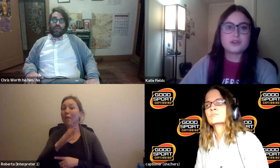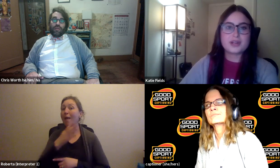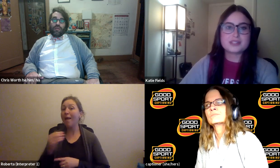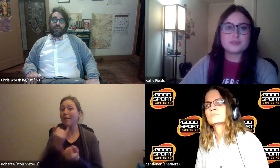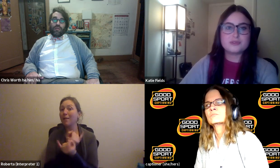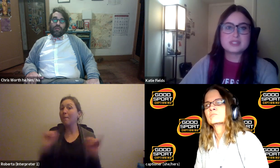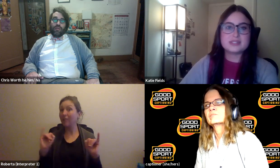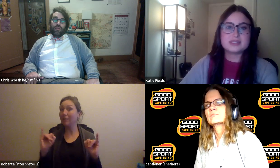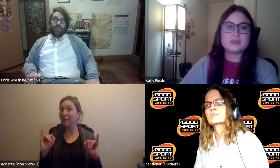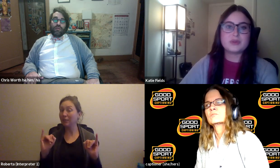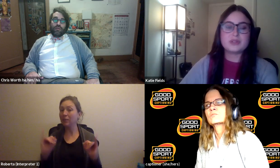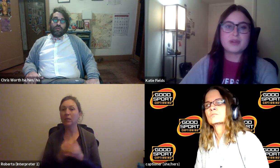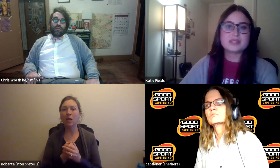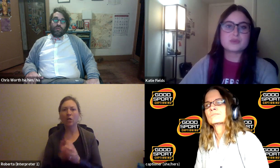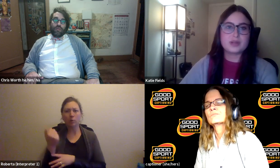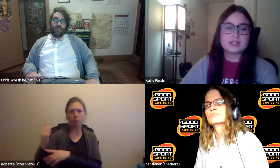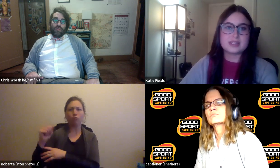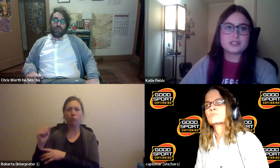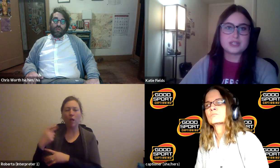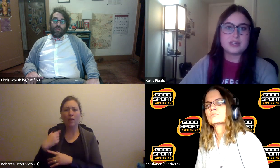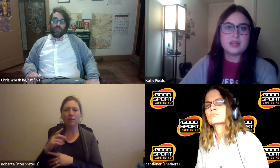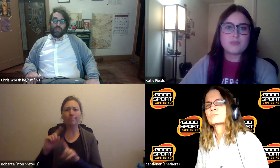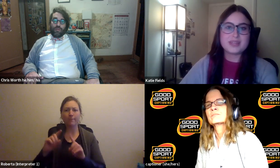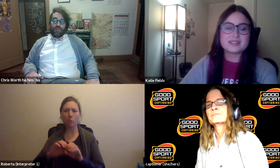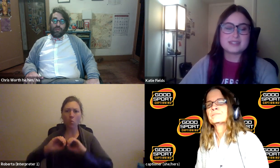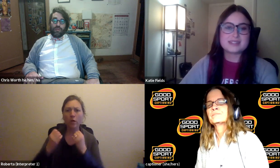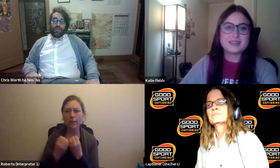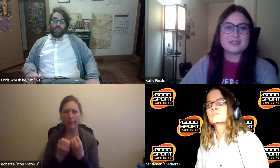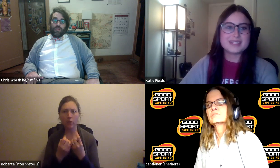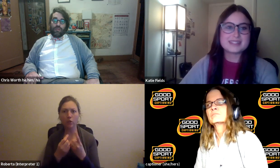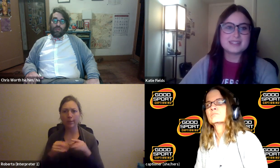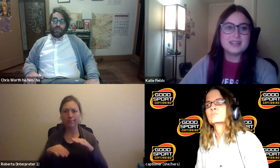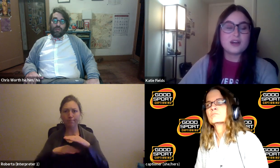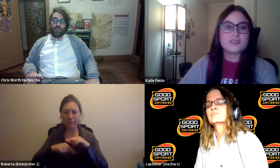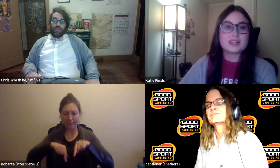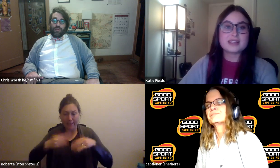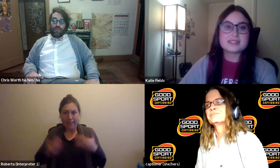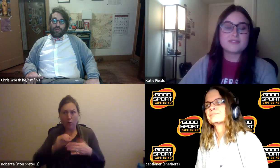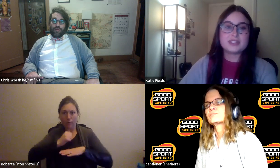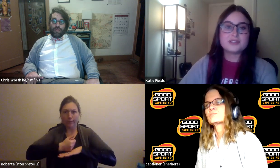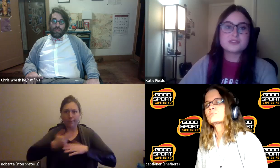grass roots disability rights organization based in St. Louis. Over the last seven years